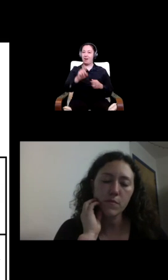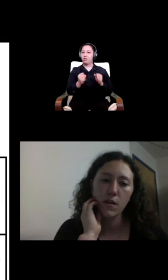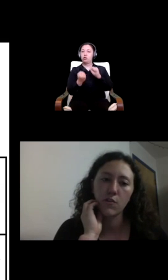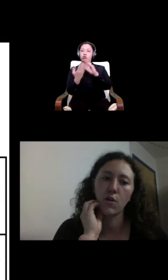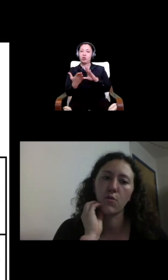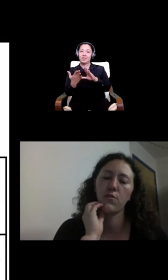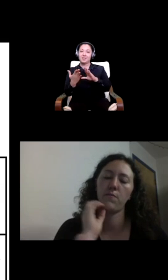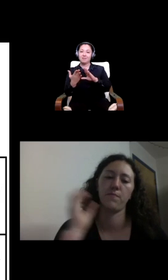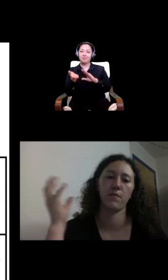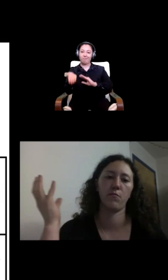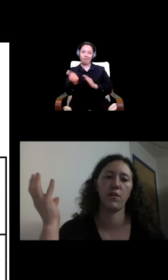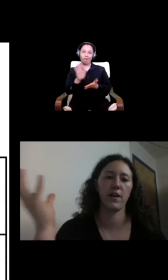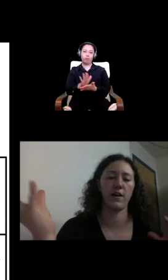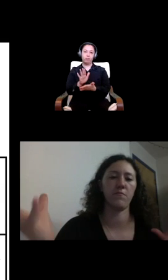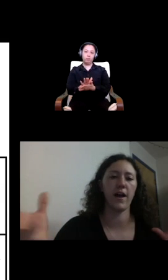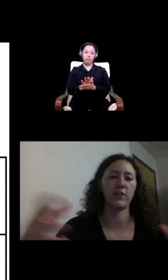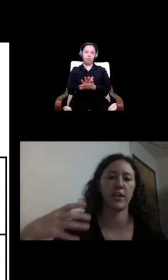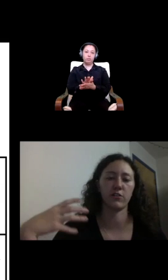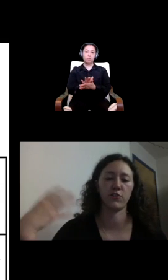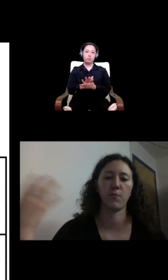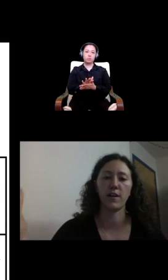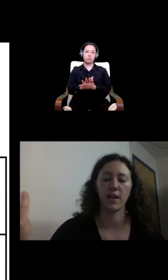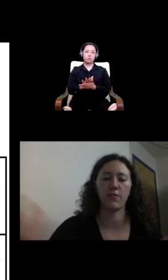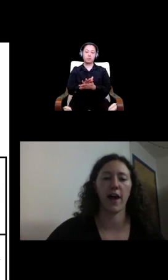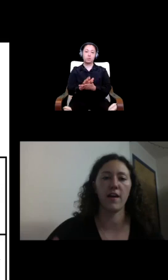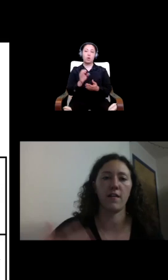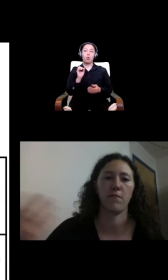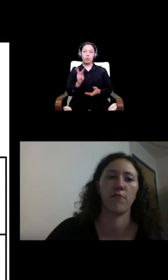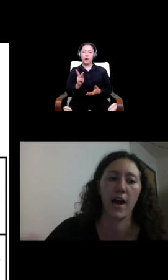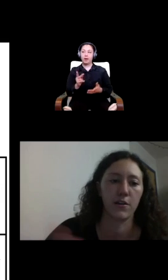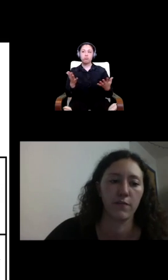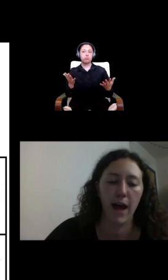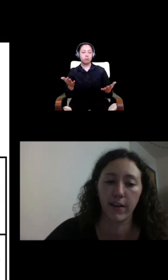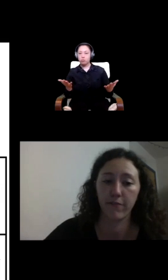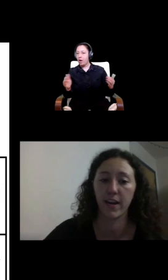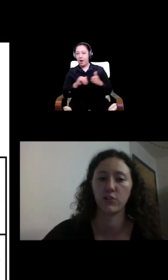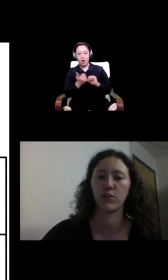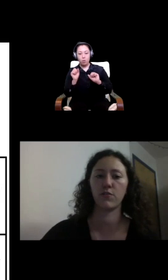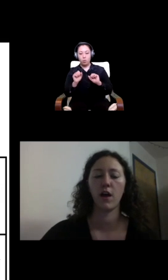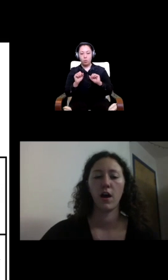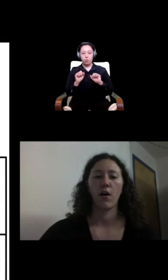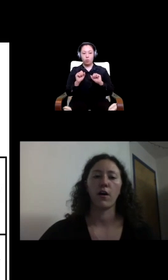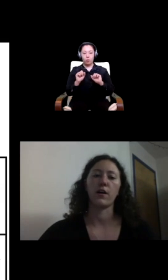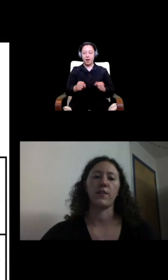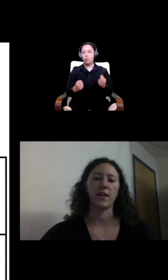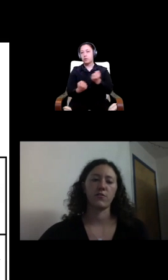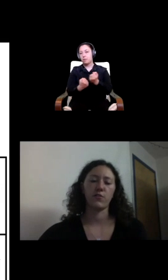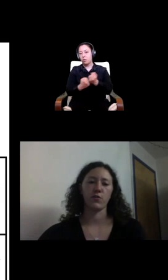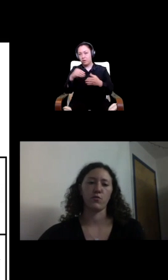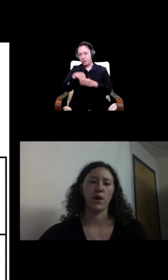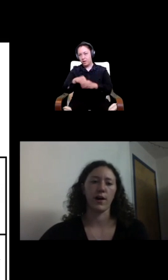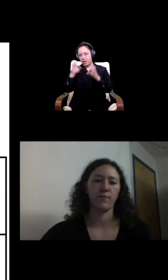One of the educational support needs that arise from having feeding issues are the need